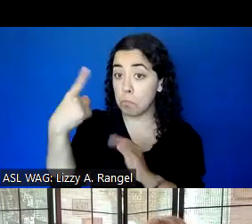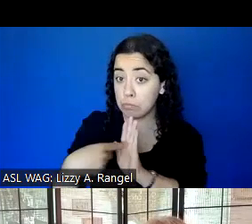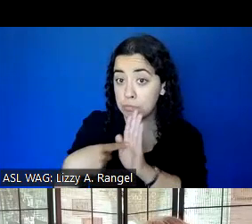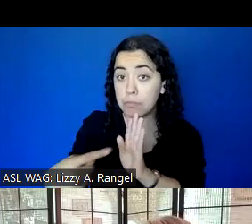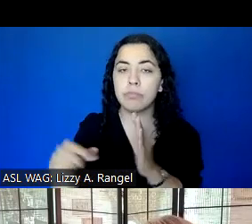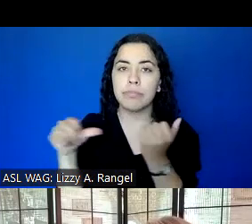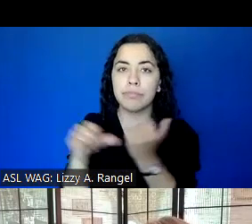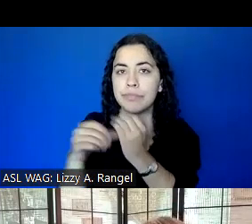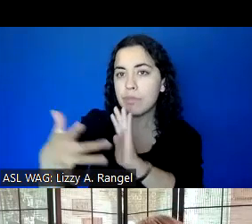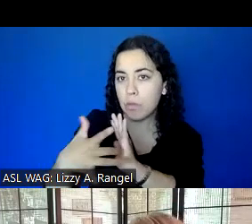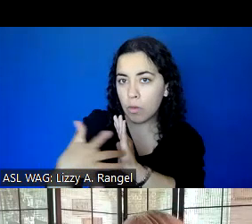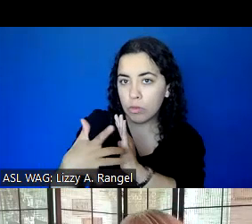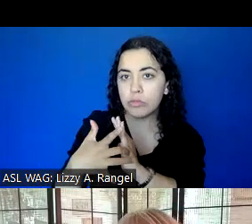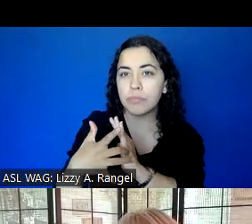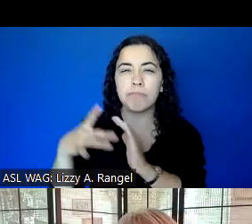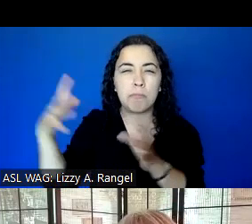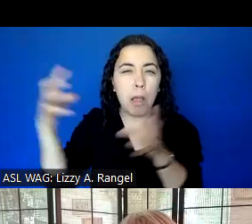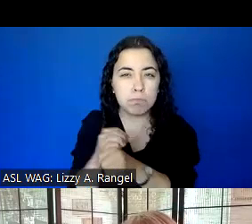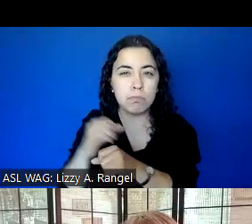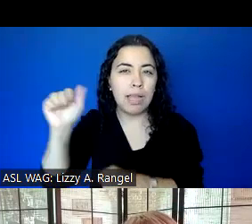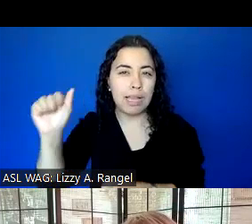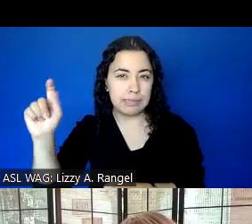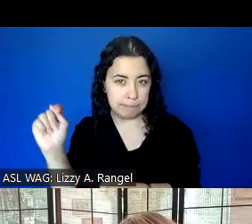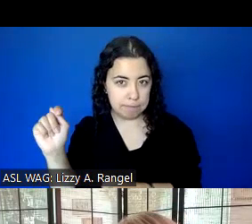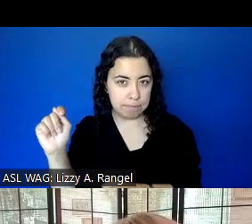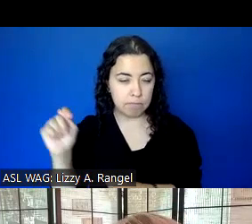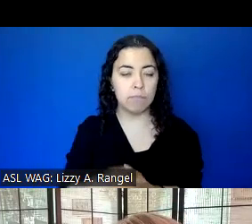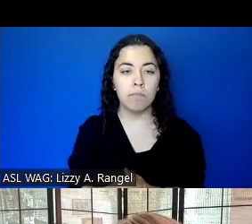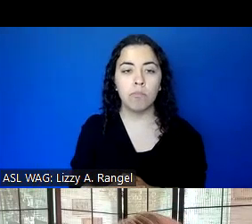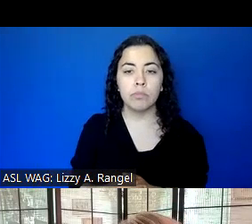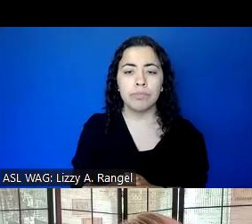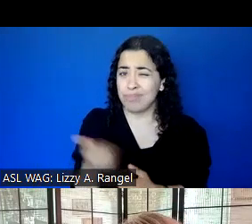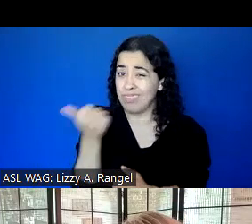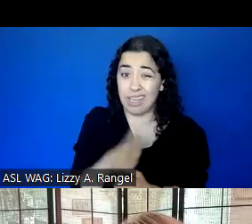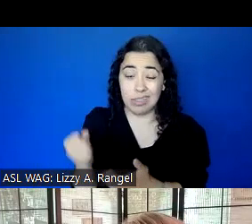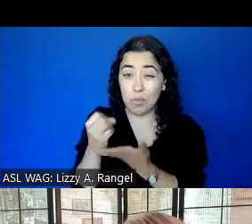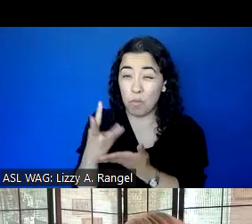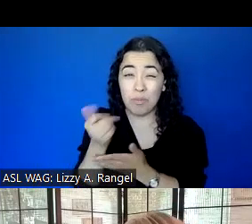you care about." So I like you all to think about this quote as we talk about disabilities because